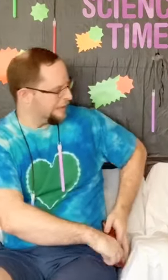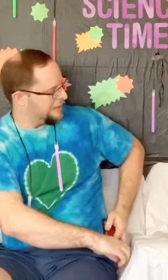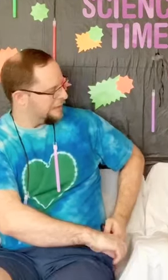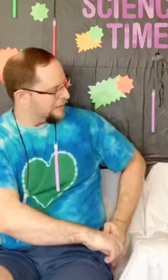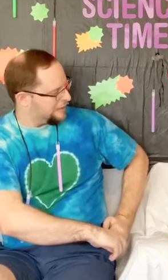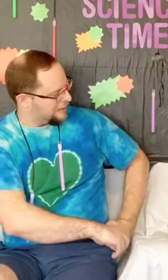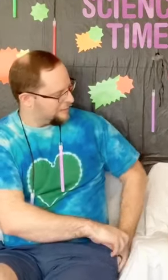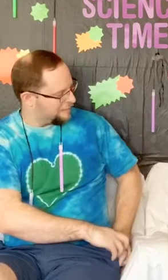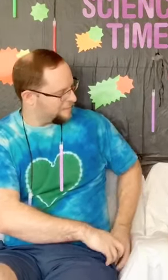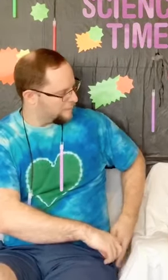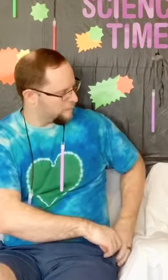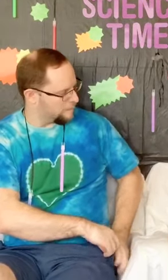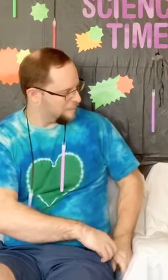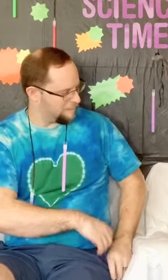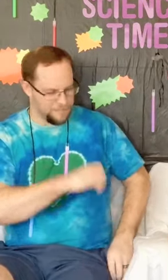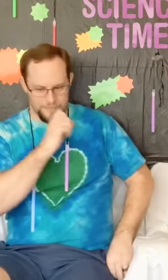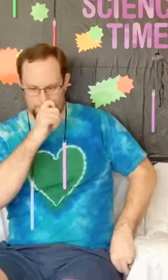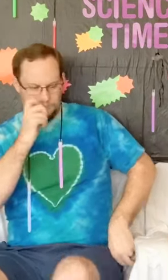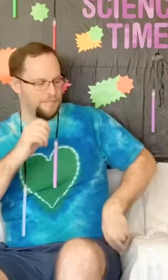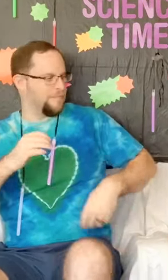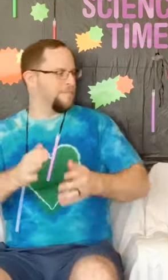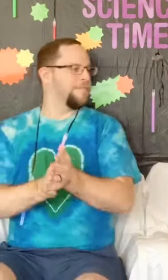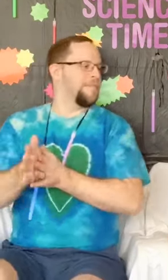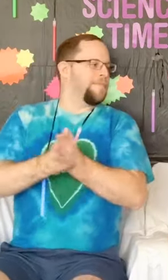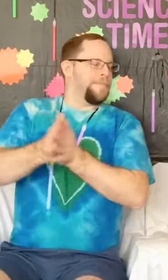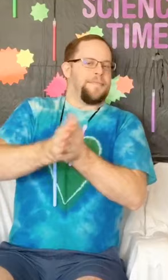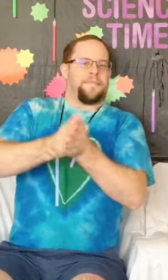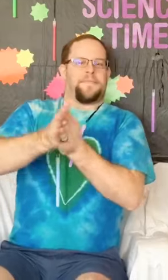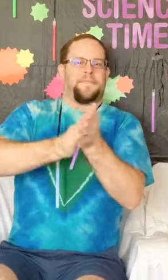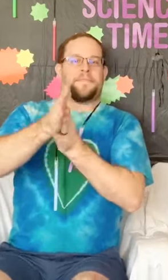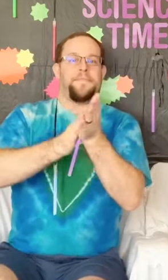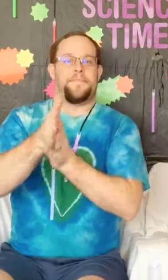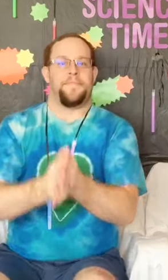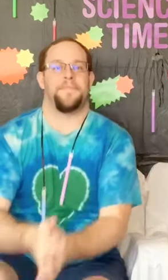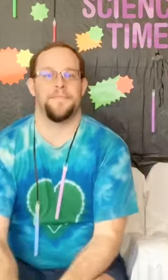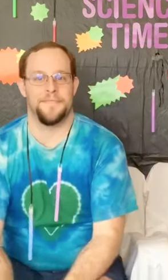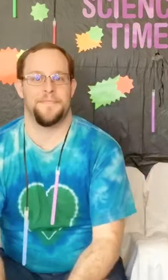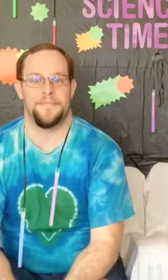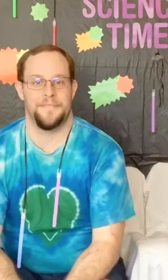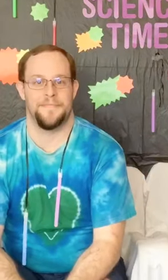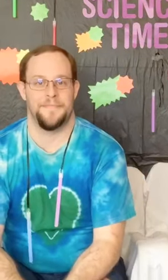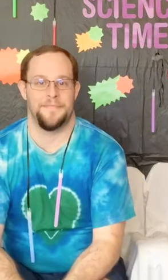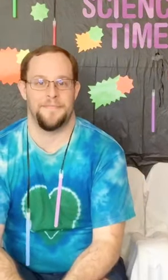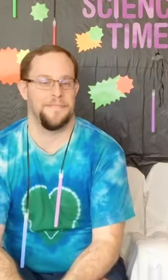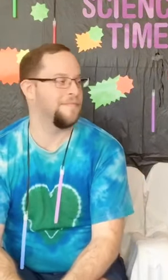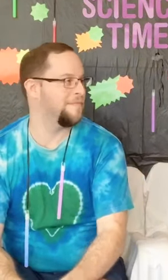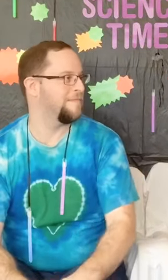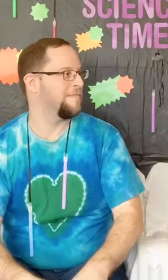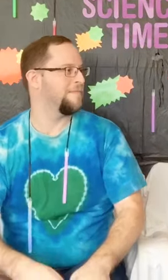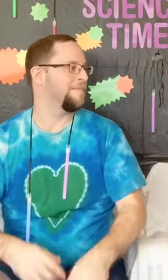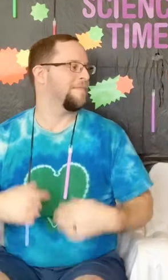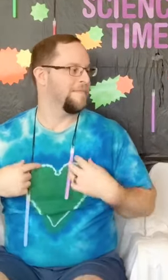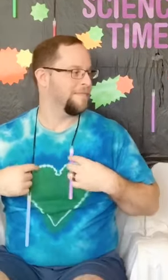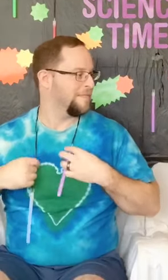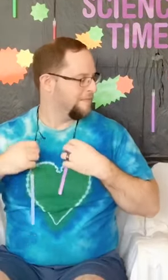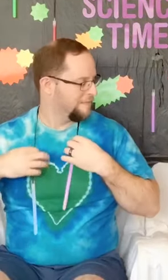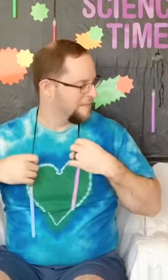absolutely stunning! Okay. Search for people. Baba.